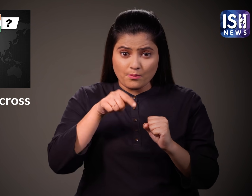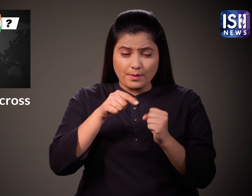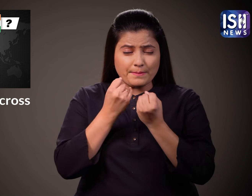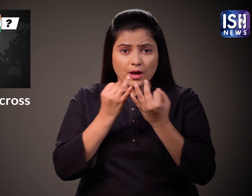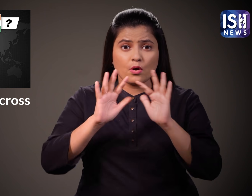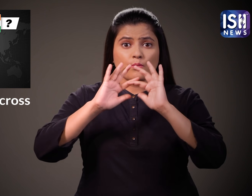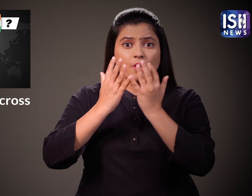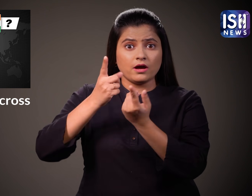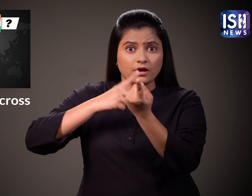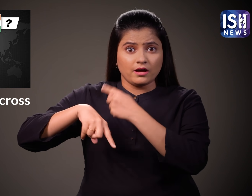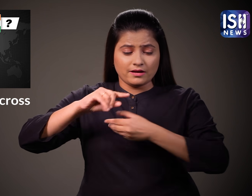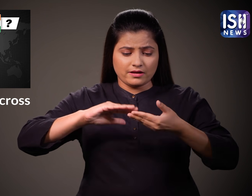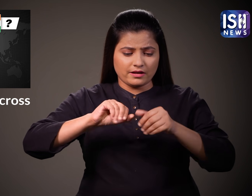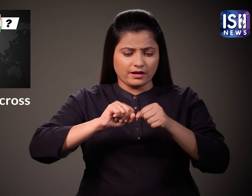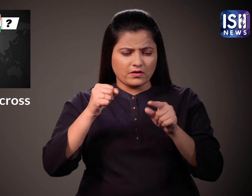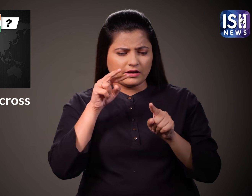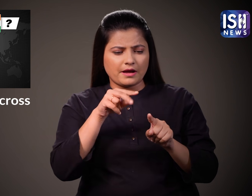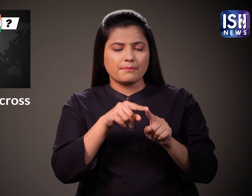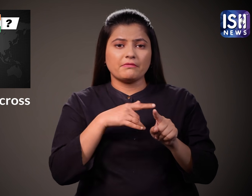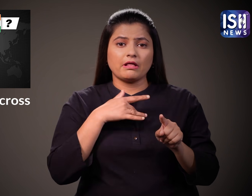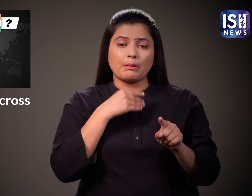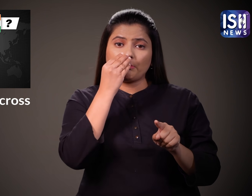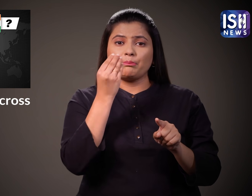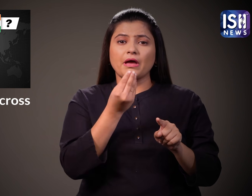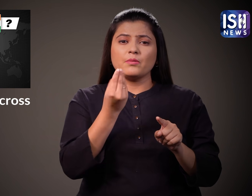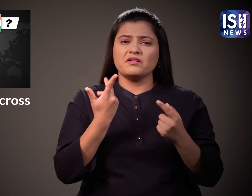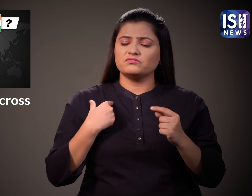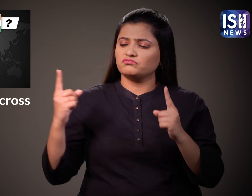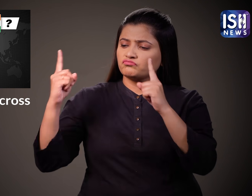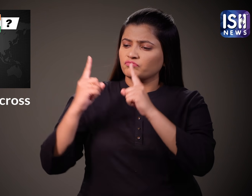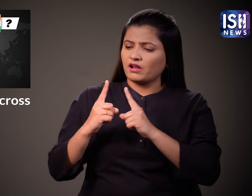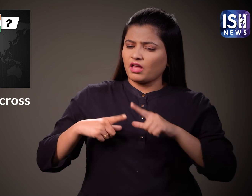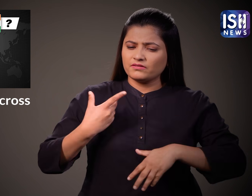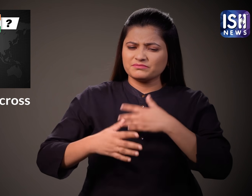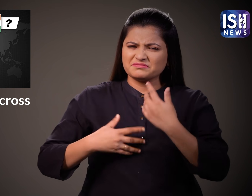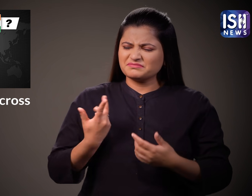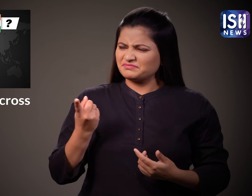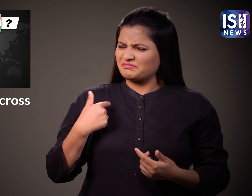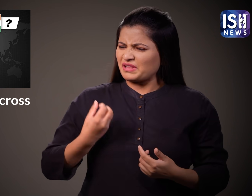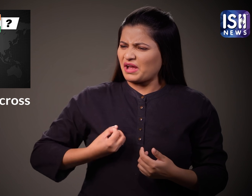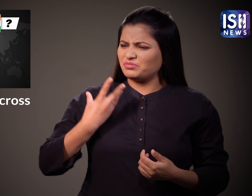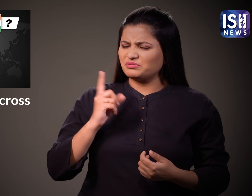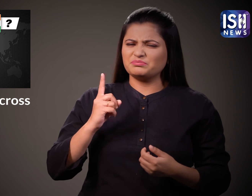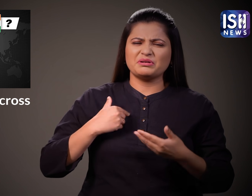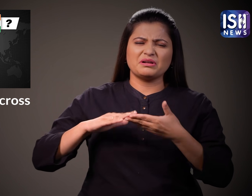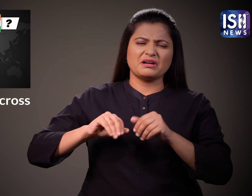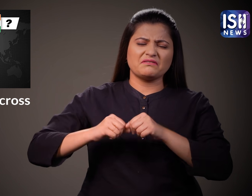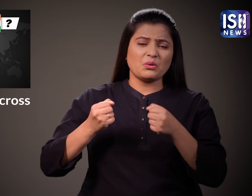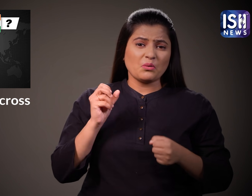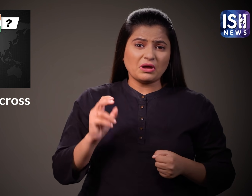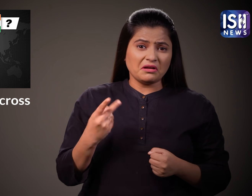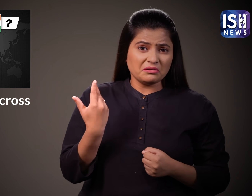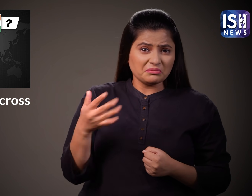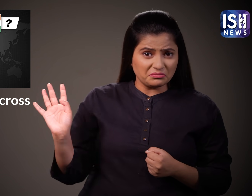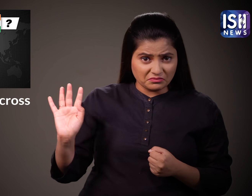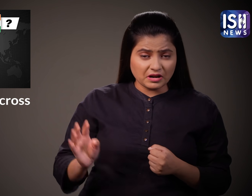Around the world divorce it considered very normal. When couples are unhappy they part way.